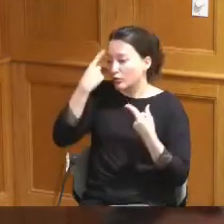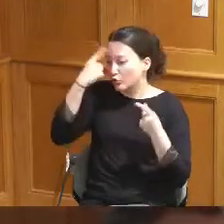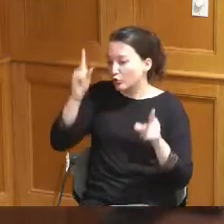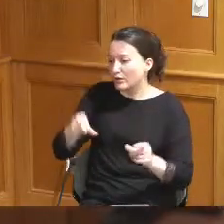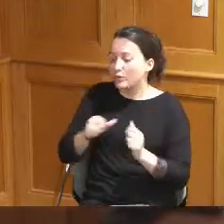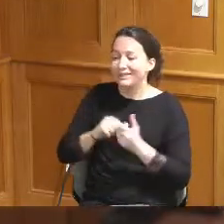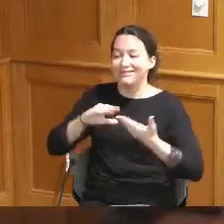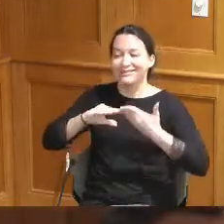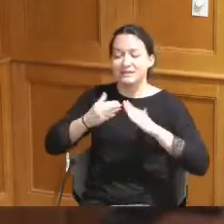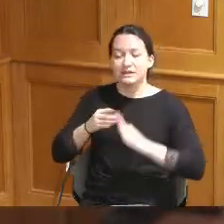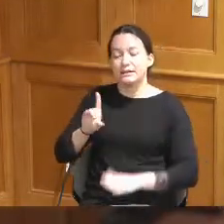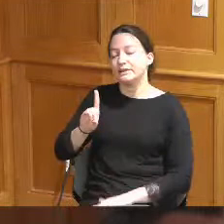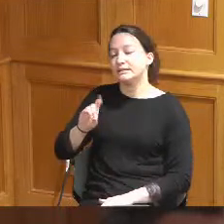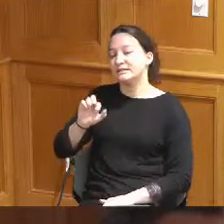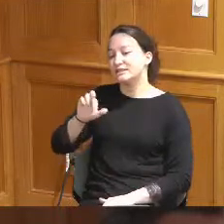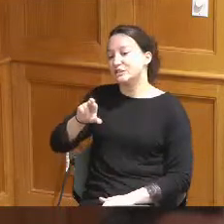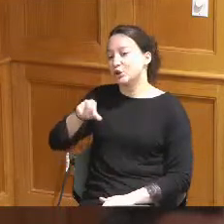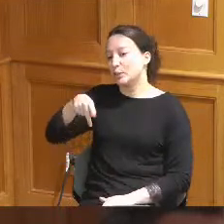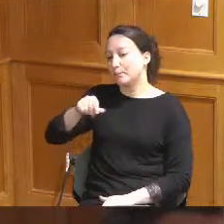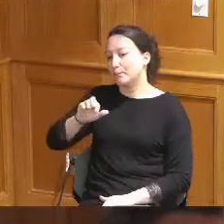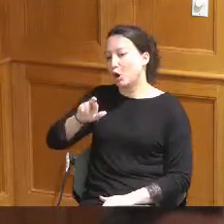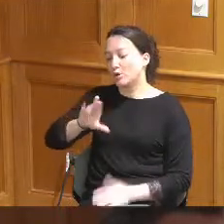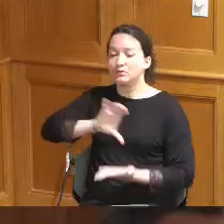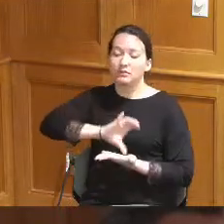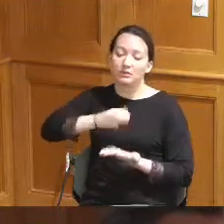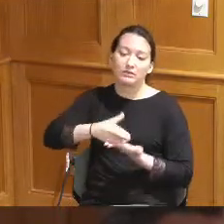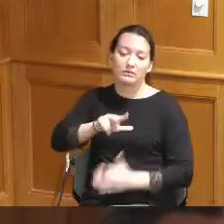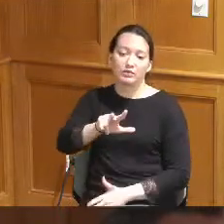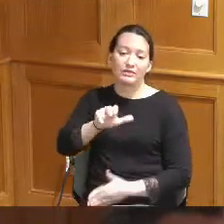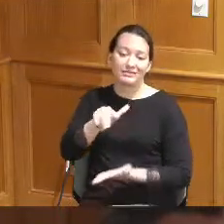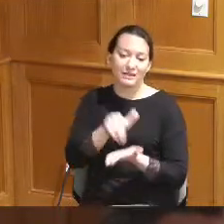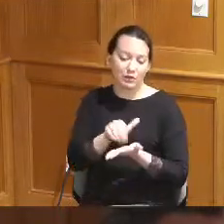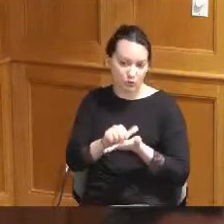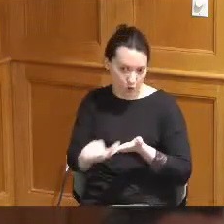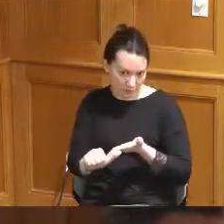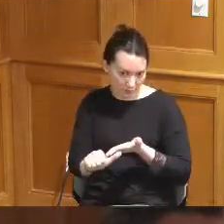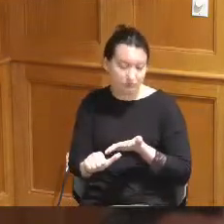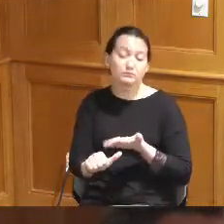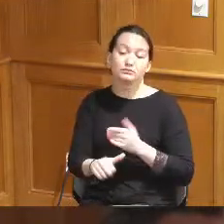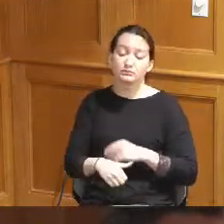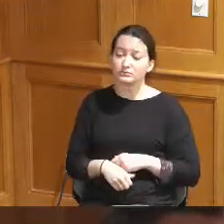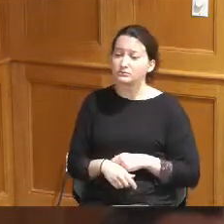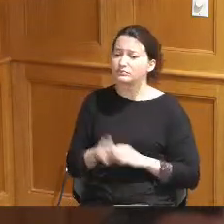with the city of Deer Park in the amount of three hundred thousand dollars this grant will help them